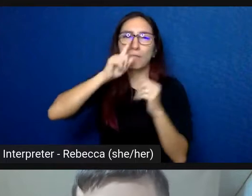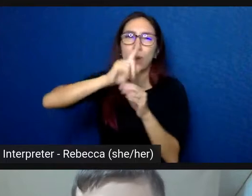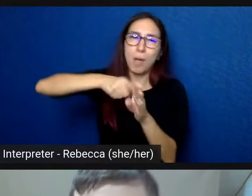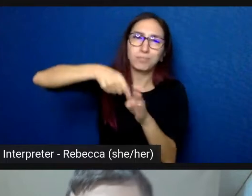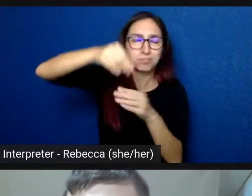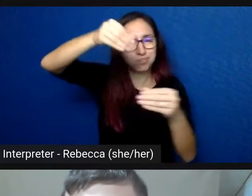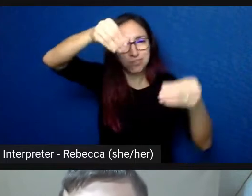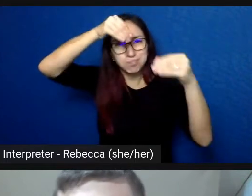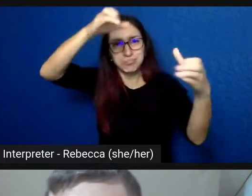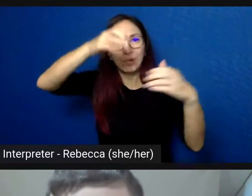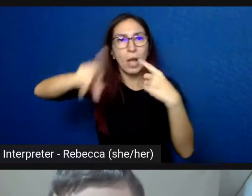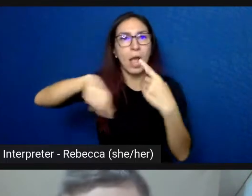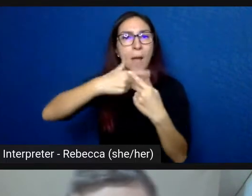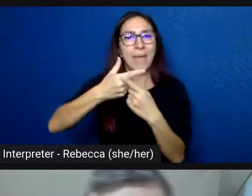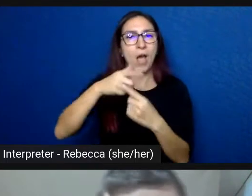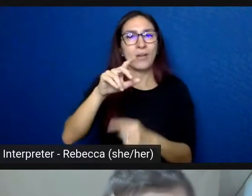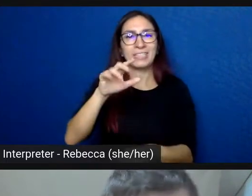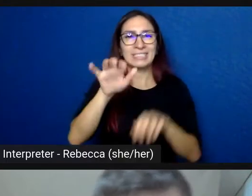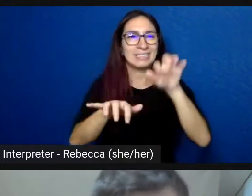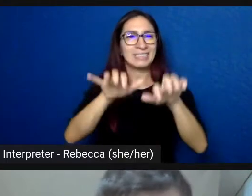and a very experienced designer.